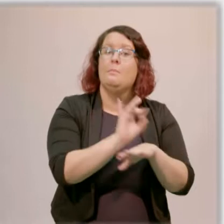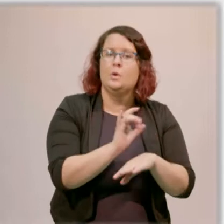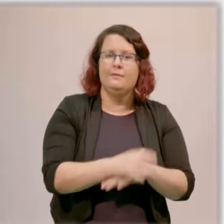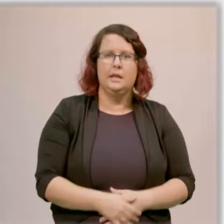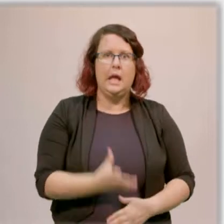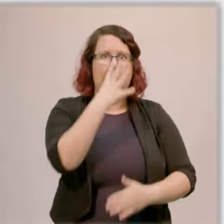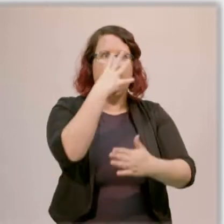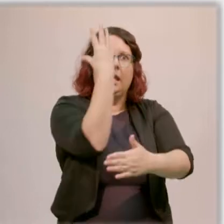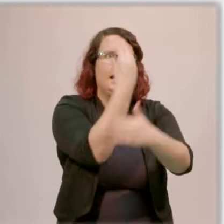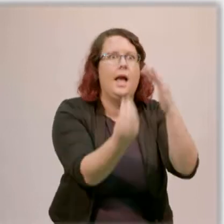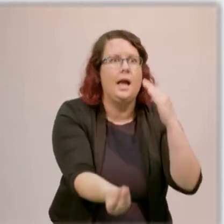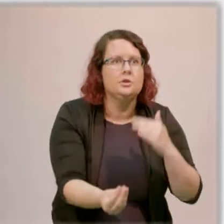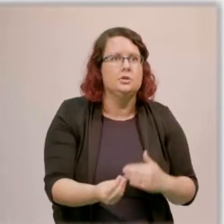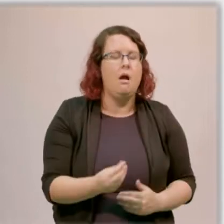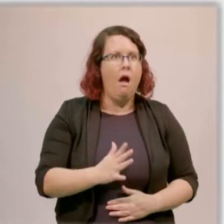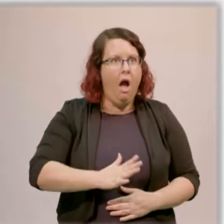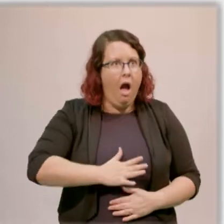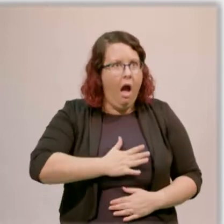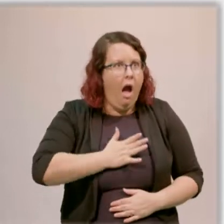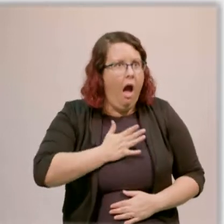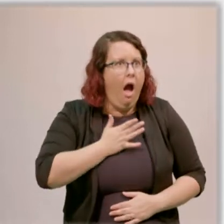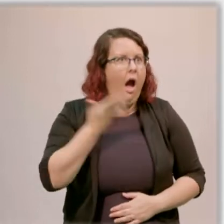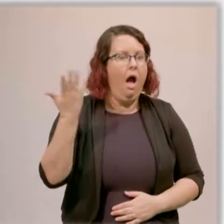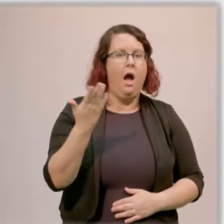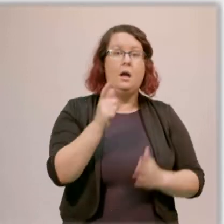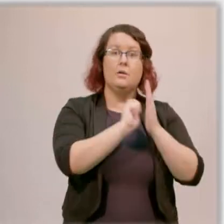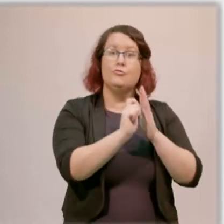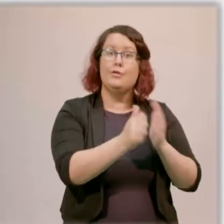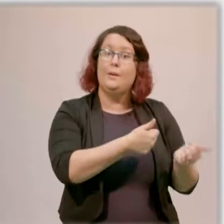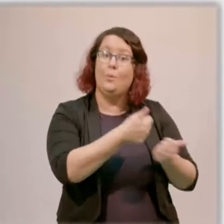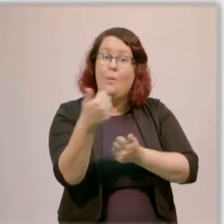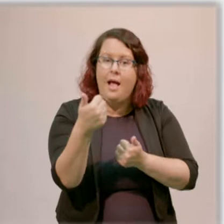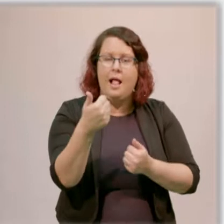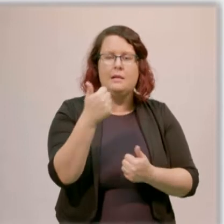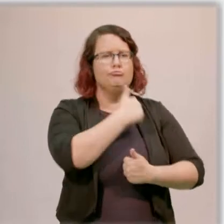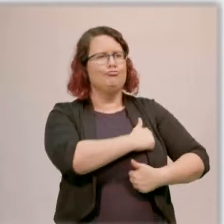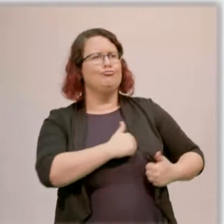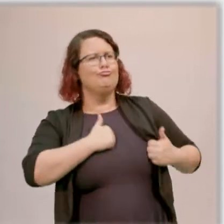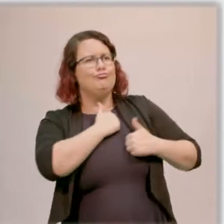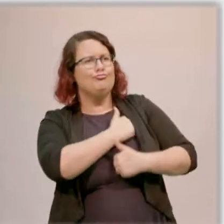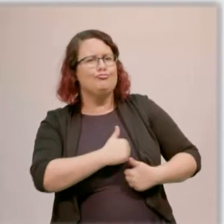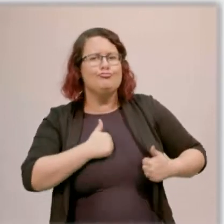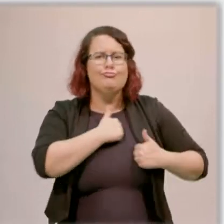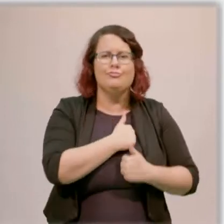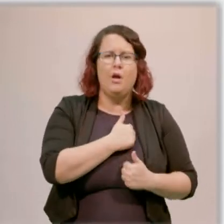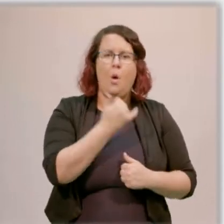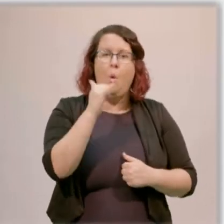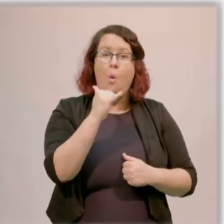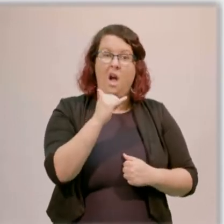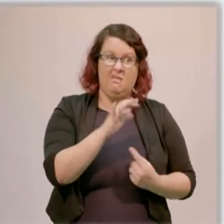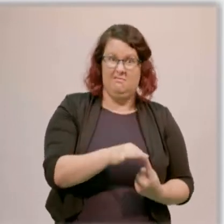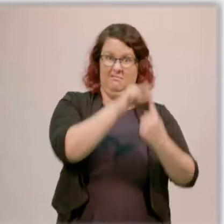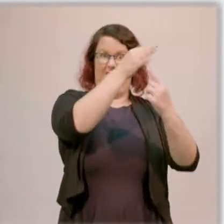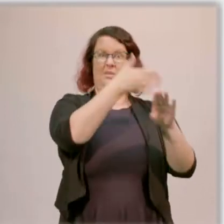Engaging, enchanting, well-written, entertaining, or original.